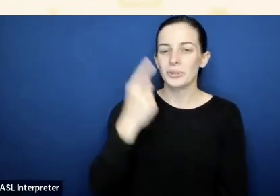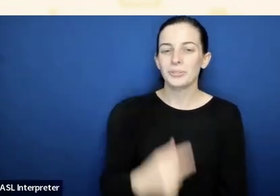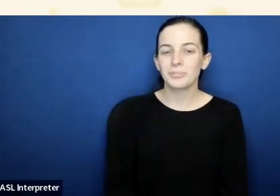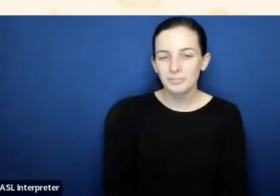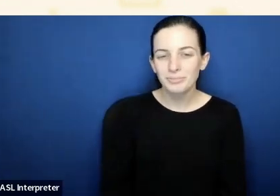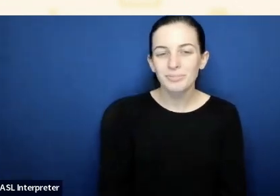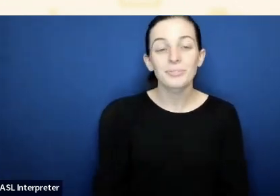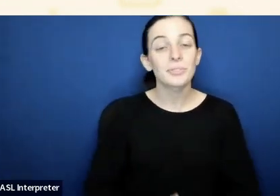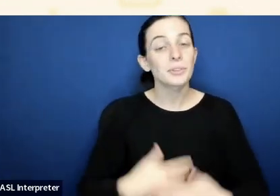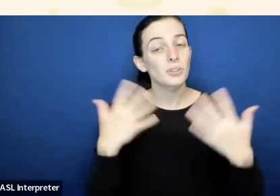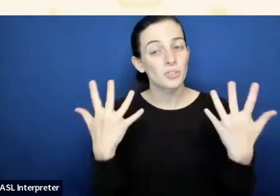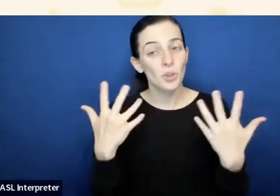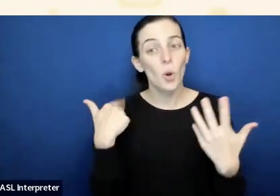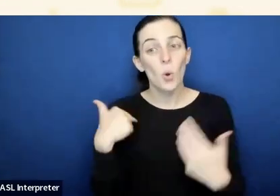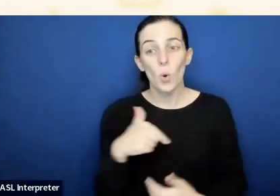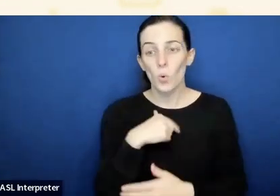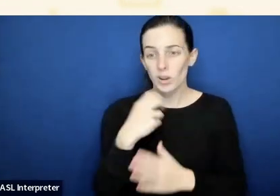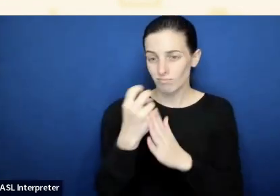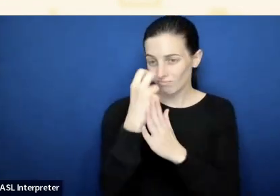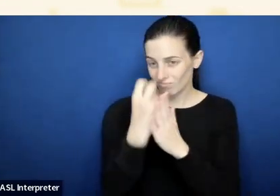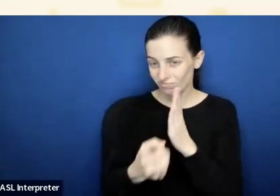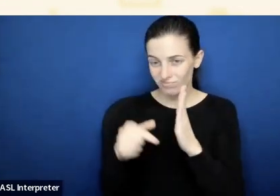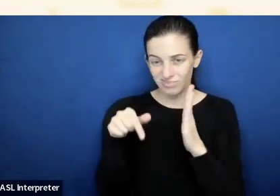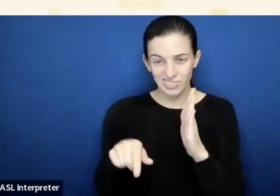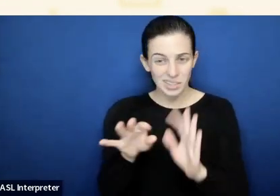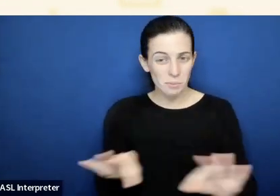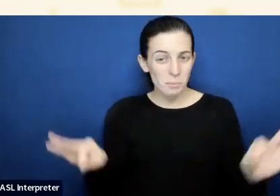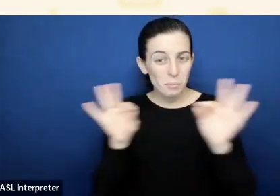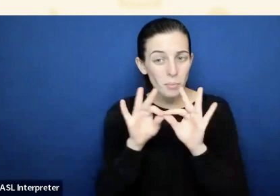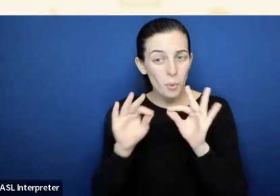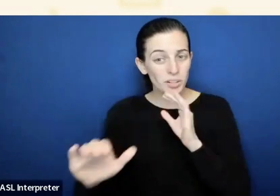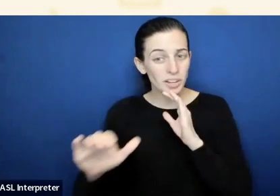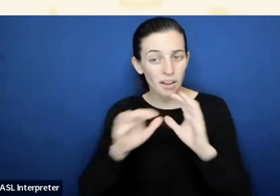So as we delve into this important conversation, I want you